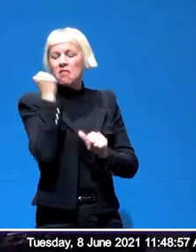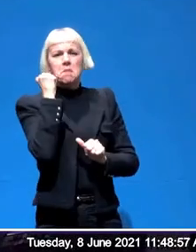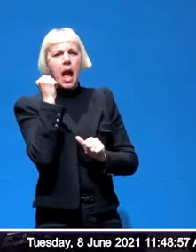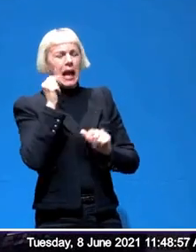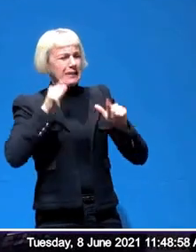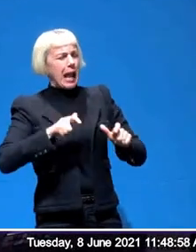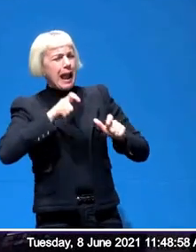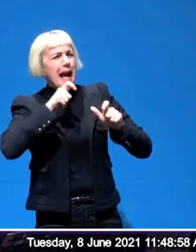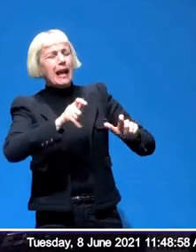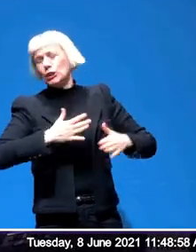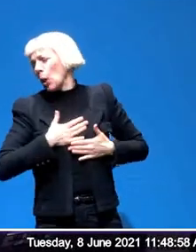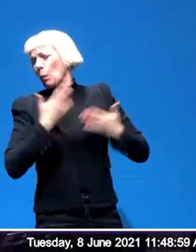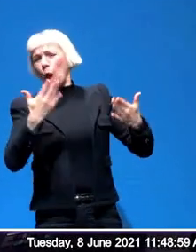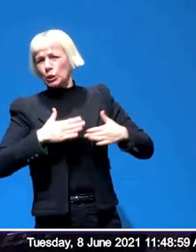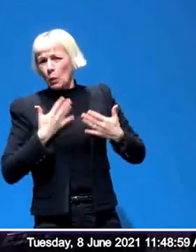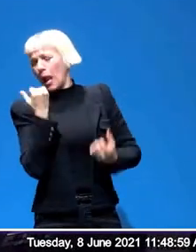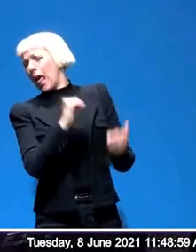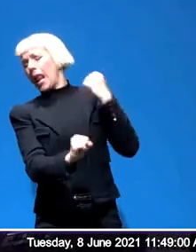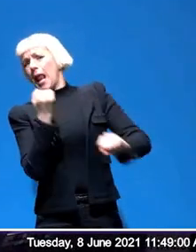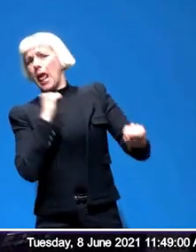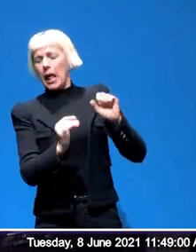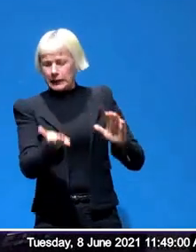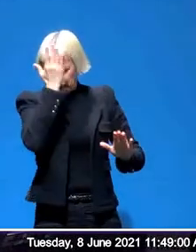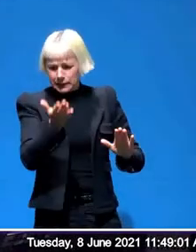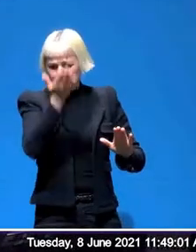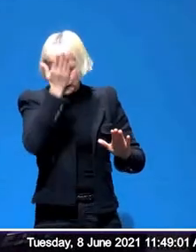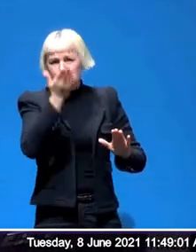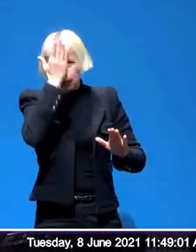and started saying, "Don't want to" and repeatedly hit himself in the head.